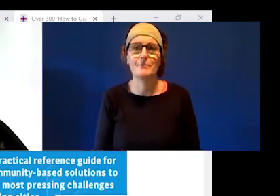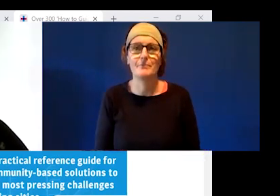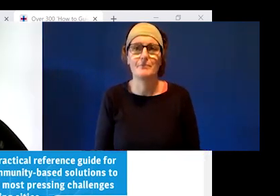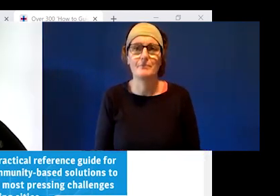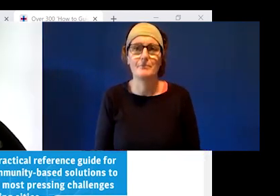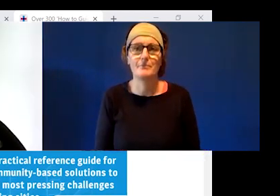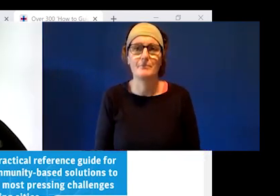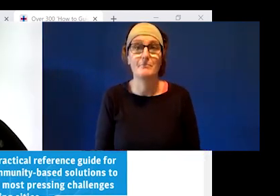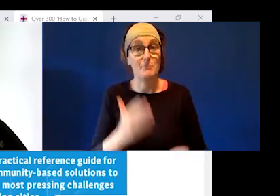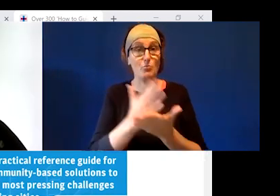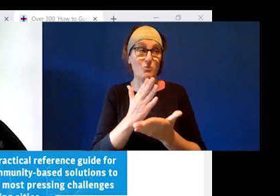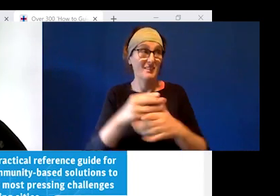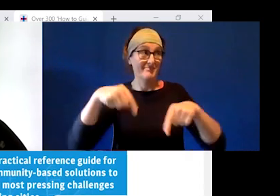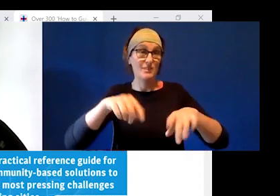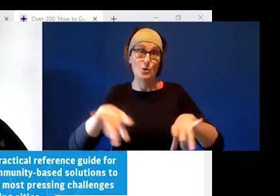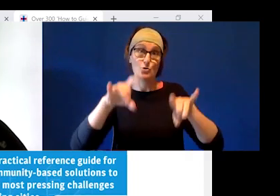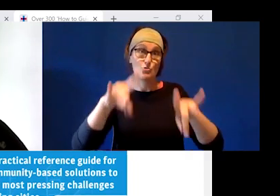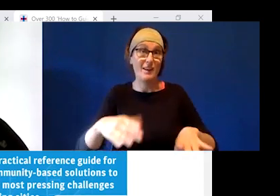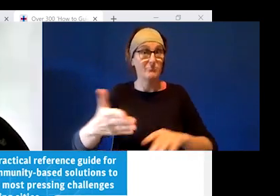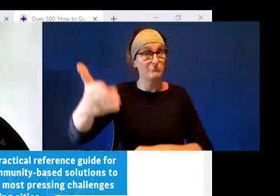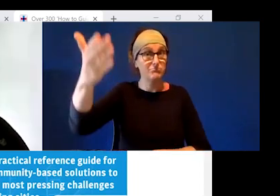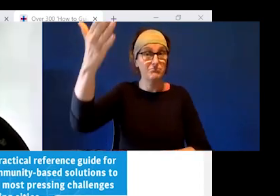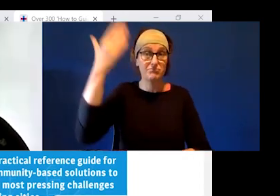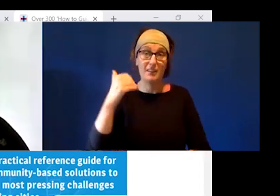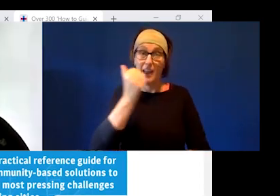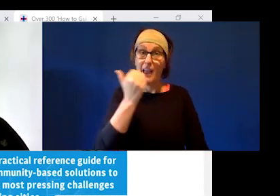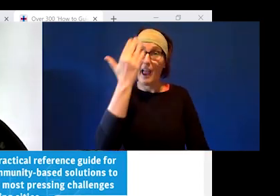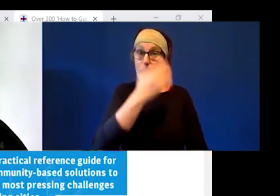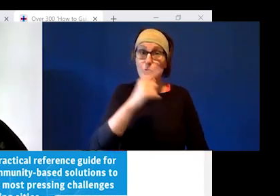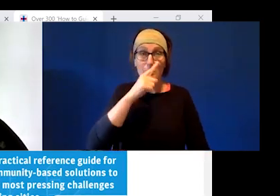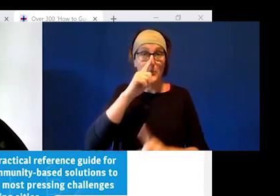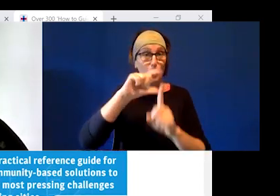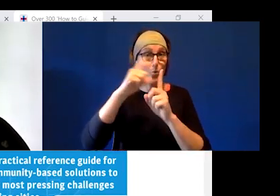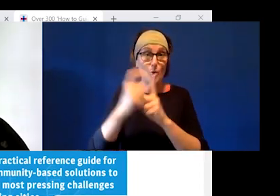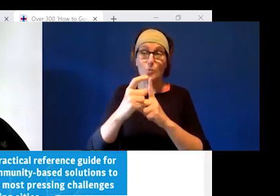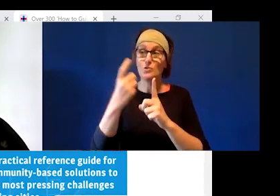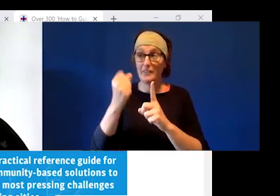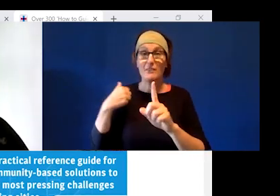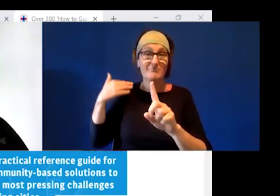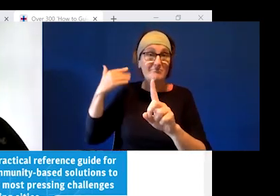that we stand on has got very, very, very long traditions of resource